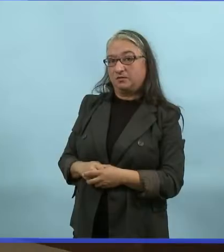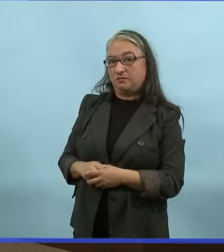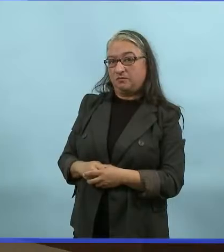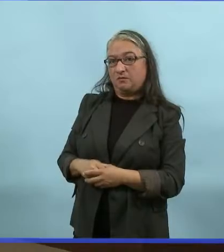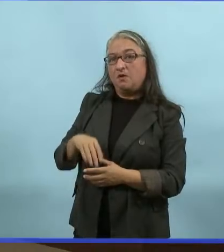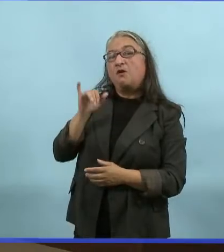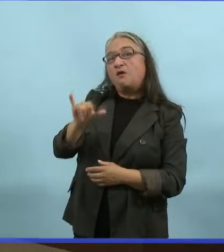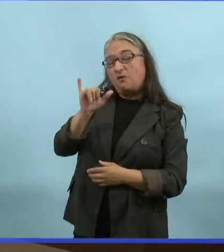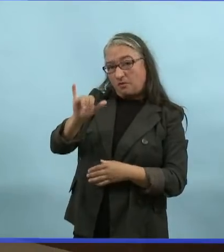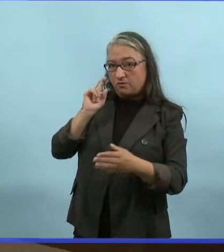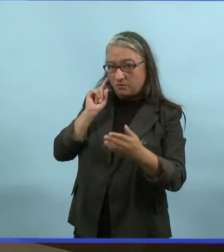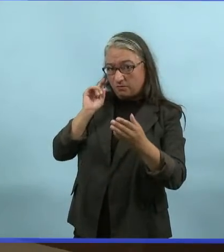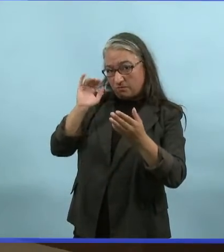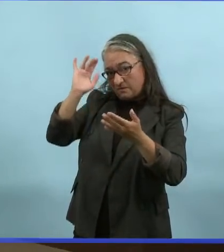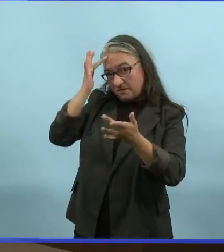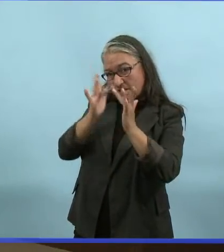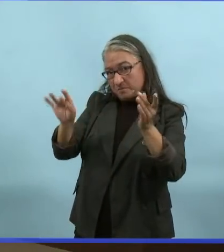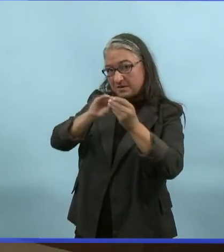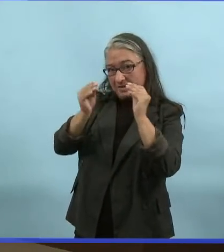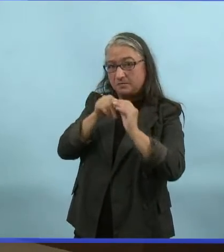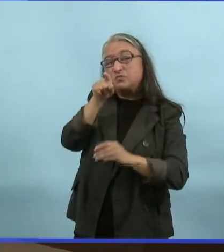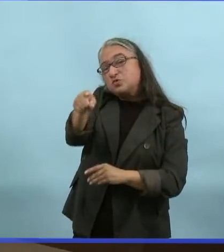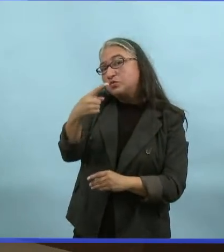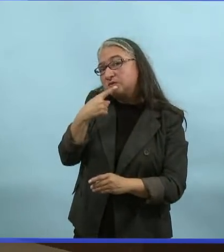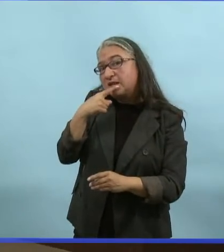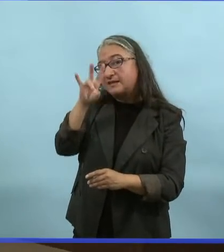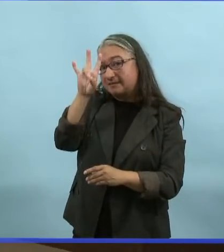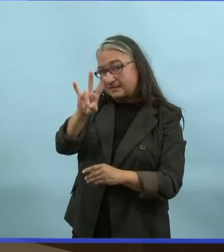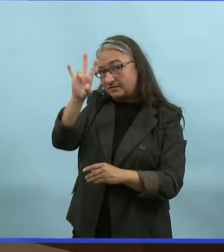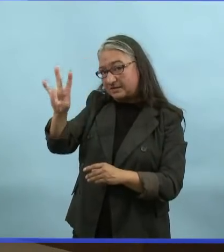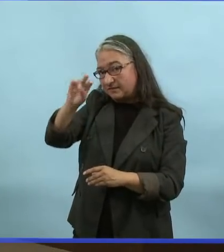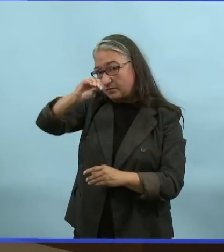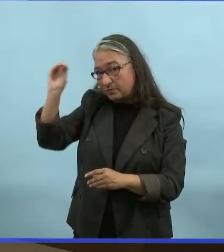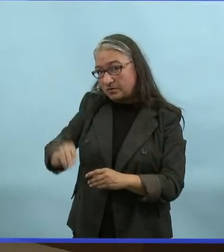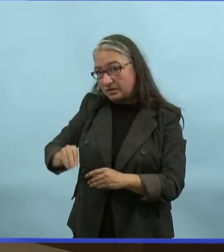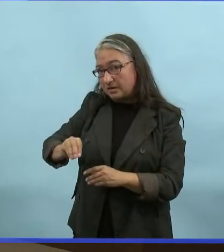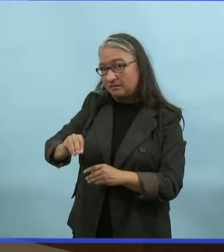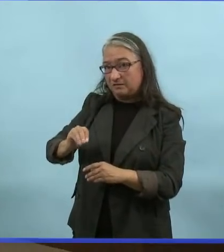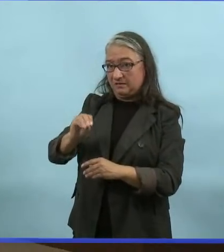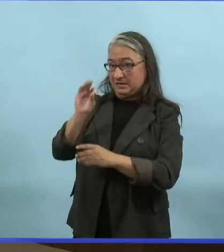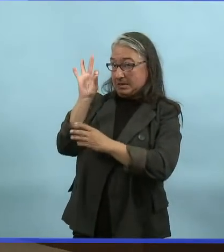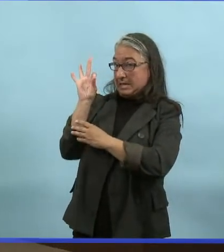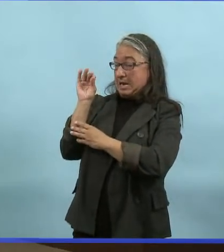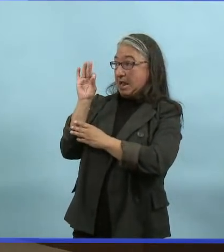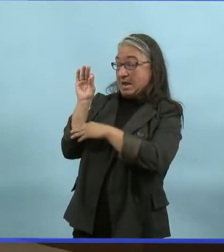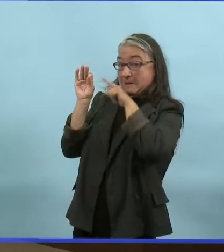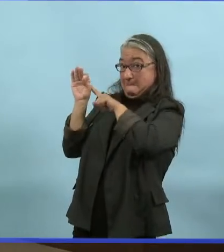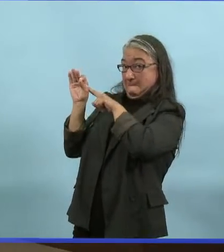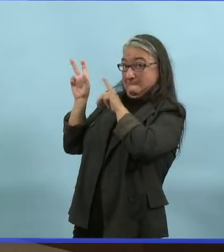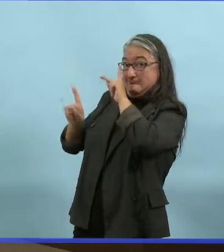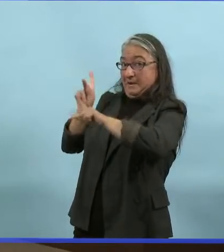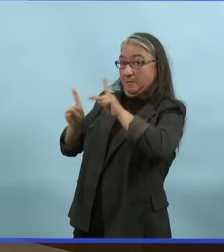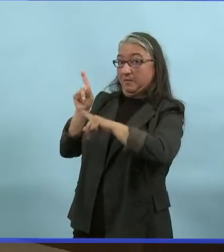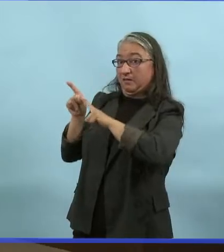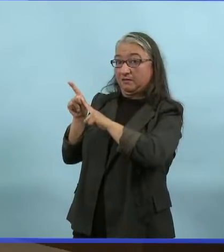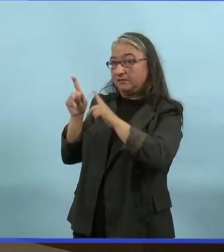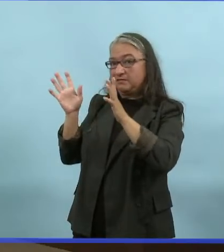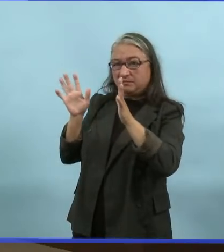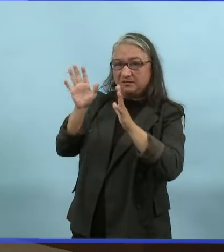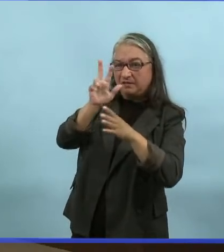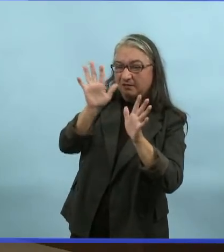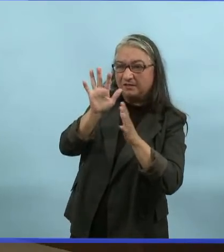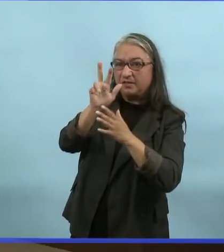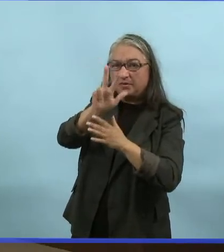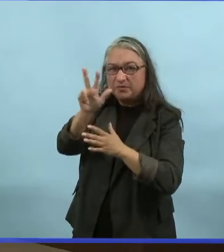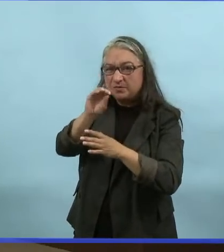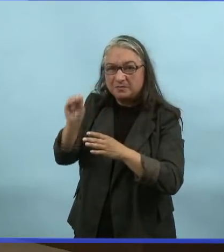77 of the 90 cases that no vaccine 3 so does that suggest that 20 were fully vaccinated then